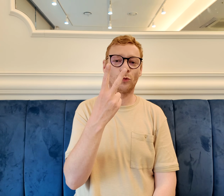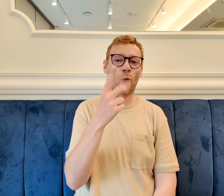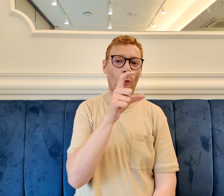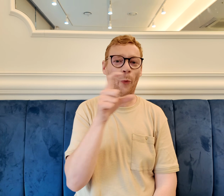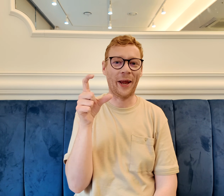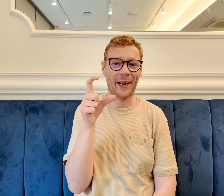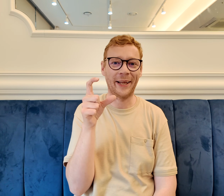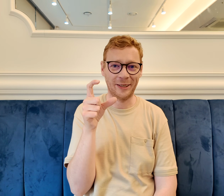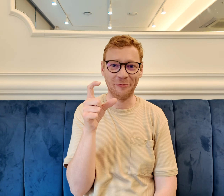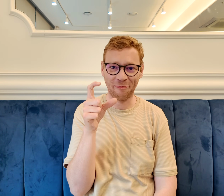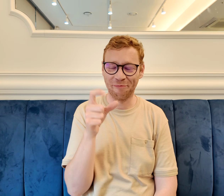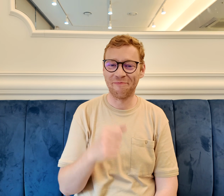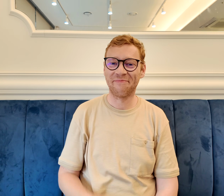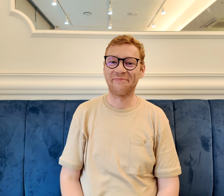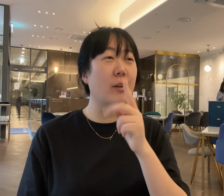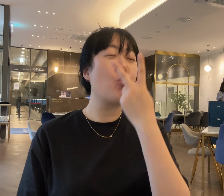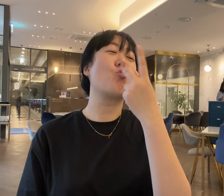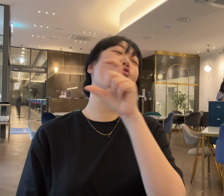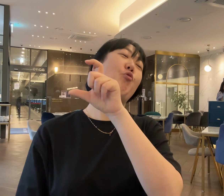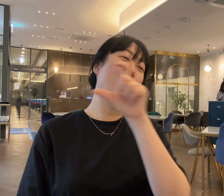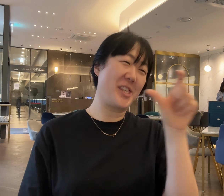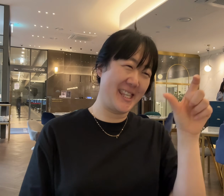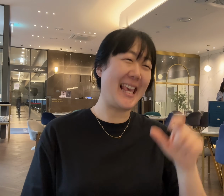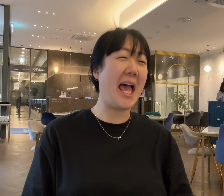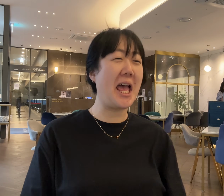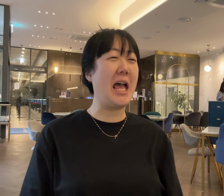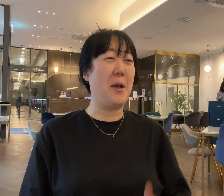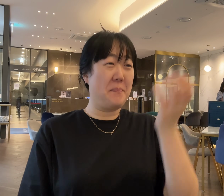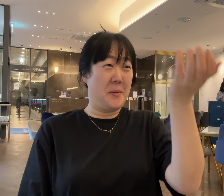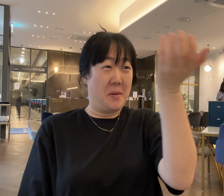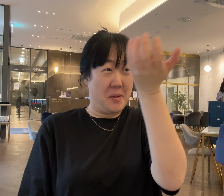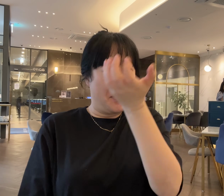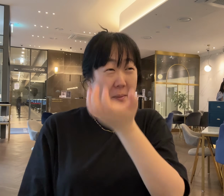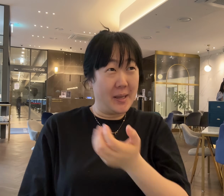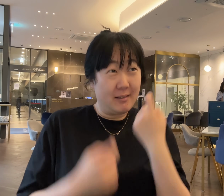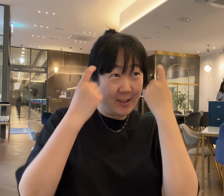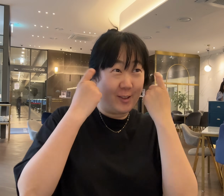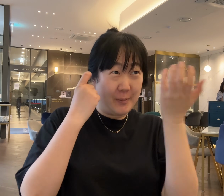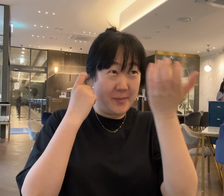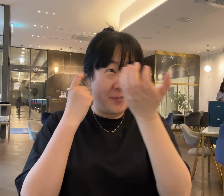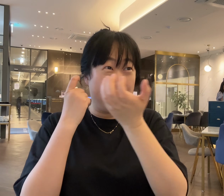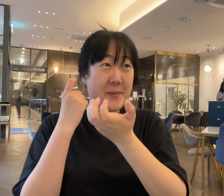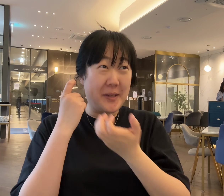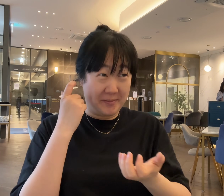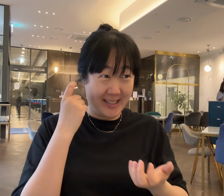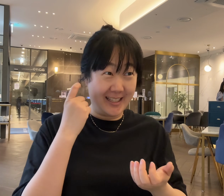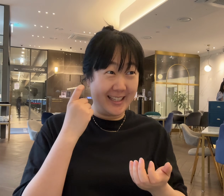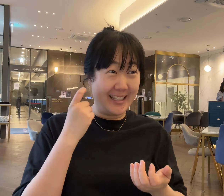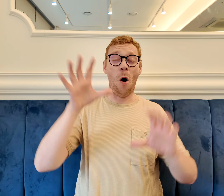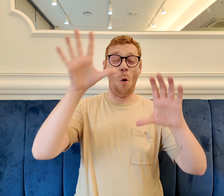About two weeks. Oh, two weeks! Are you traveling around the country?